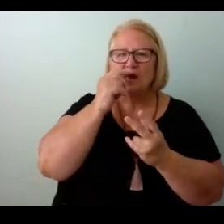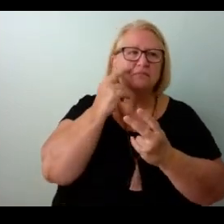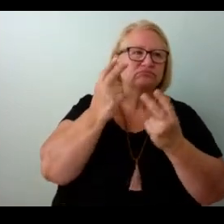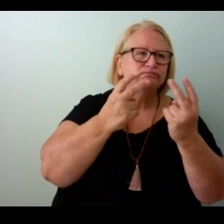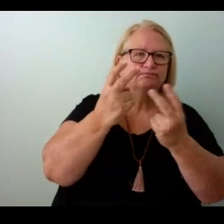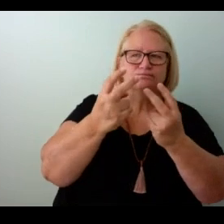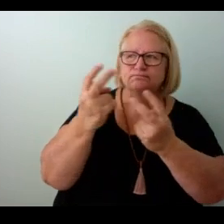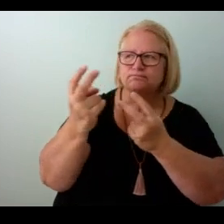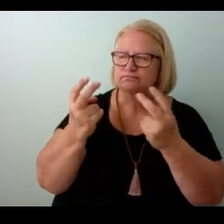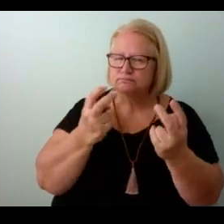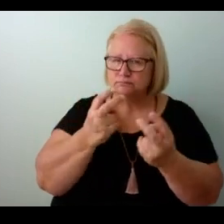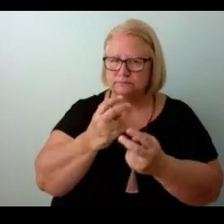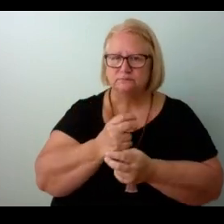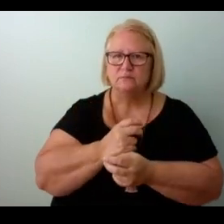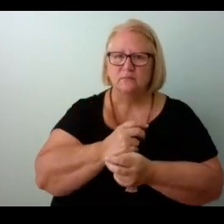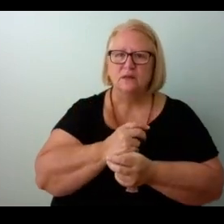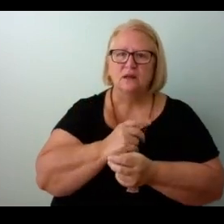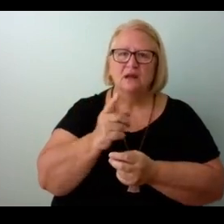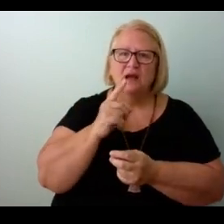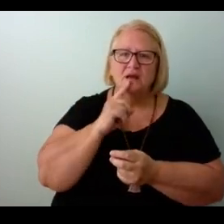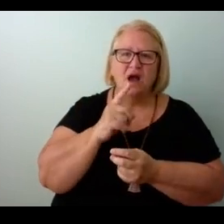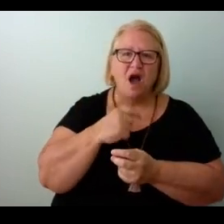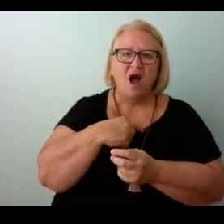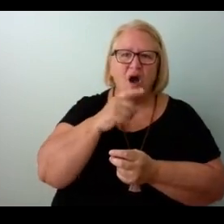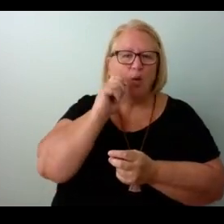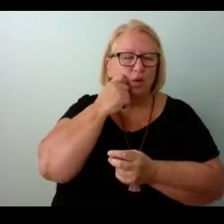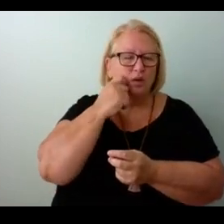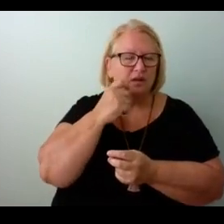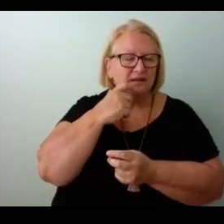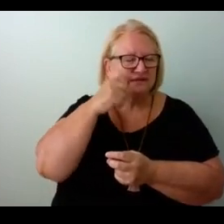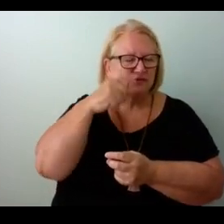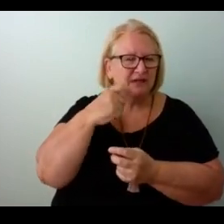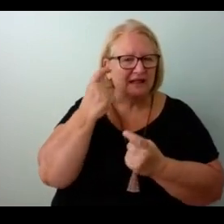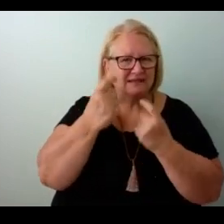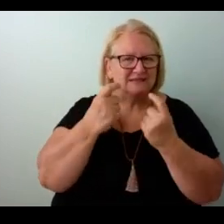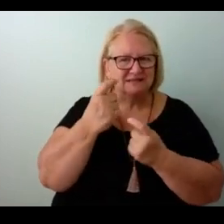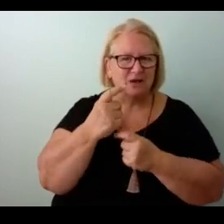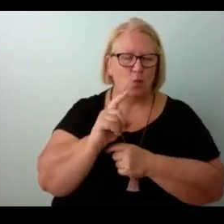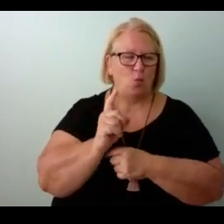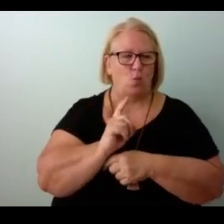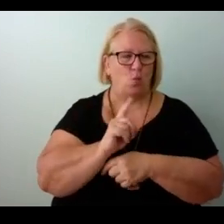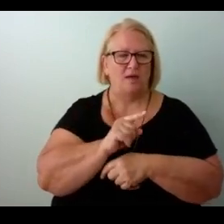I would obviously seriously consider what it was for that individual, what I want to